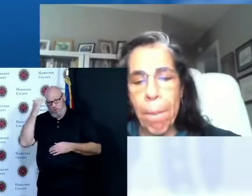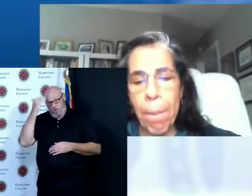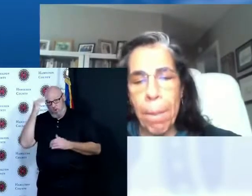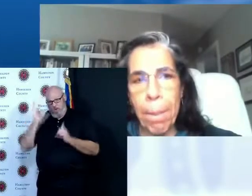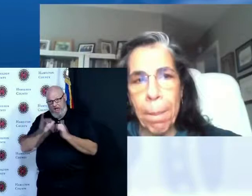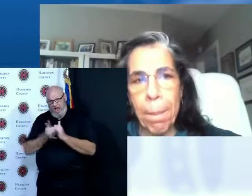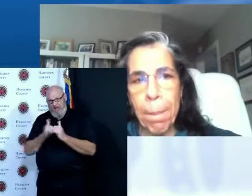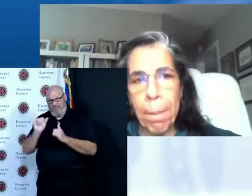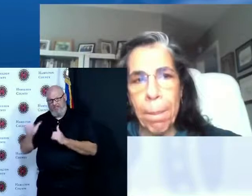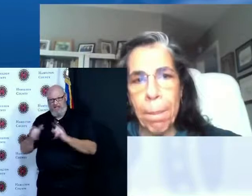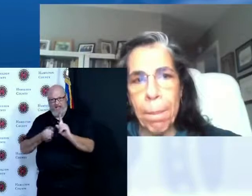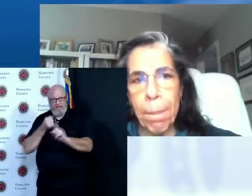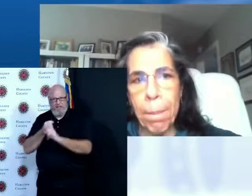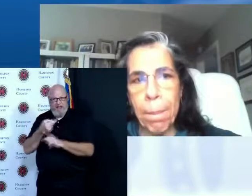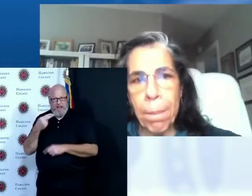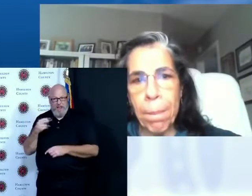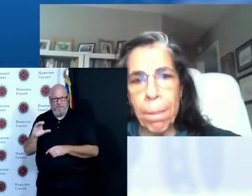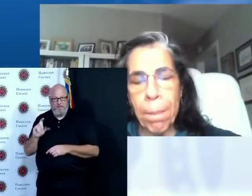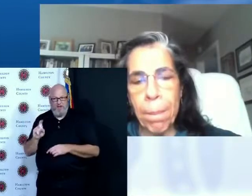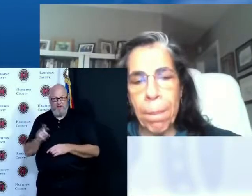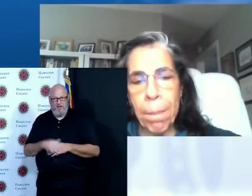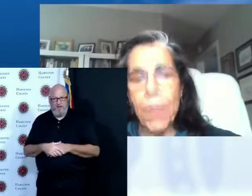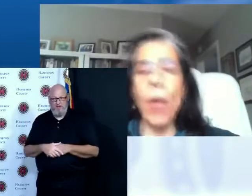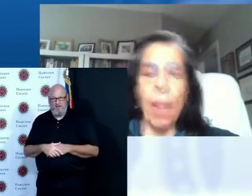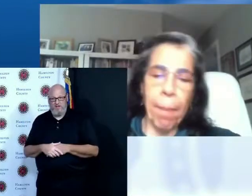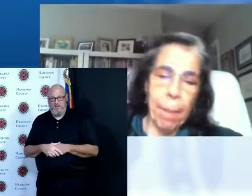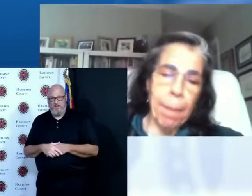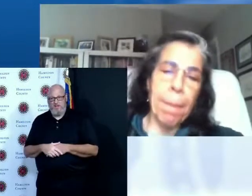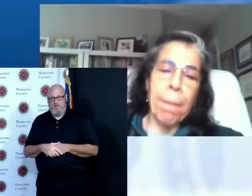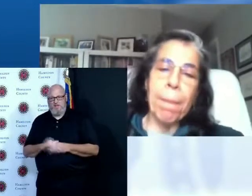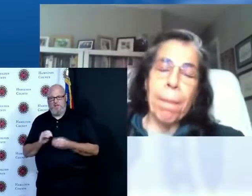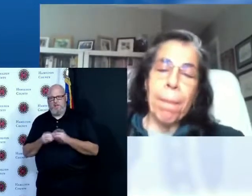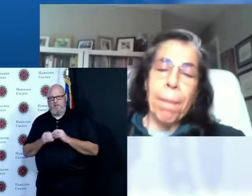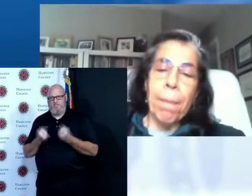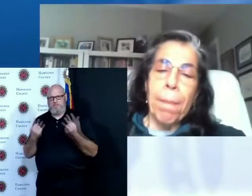it's I mean as far as numbers I don't I mean obviously we expect more doses and that's why